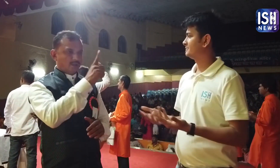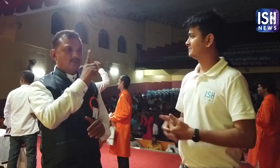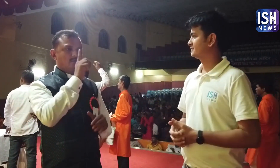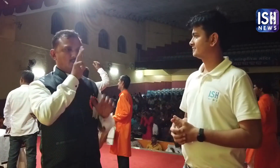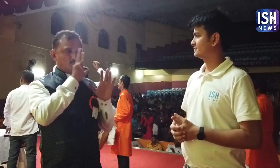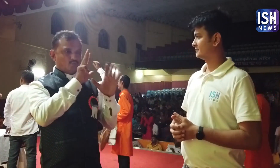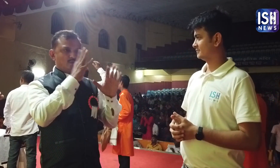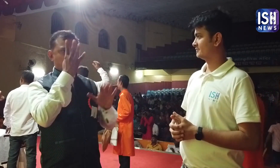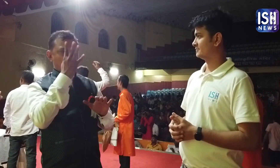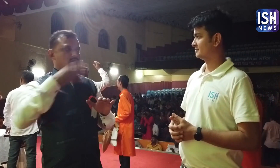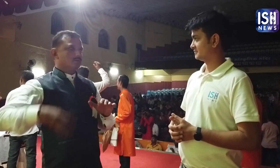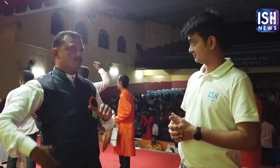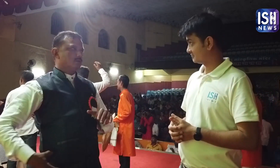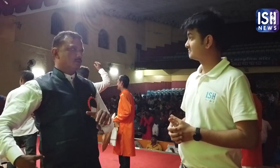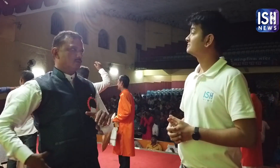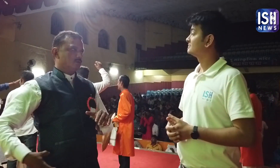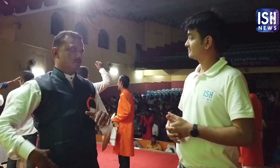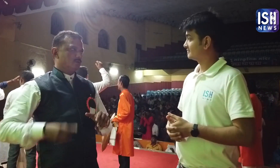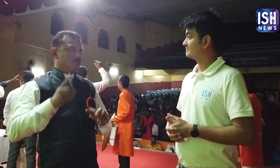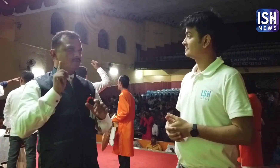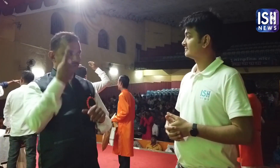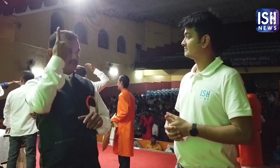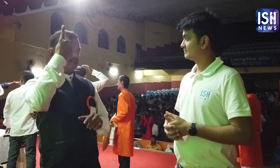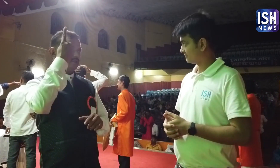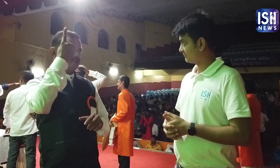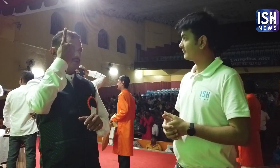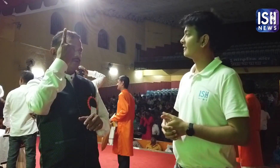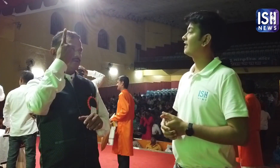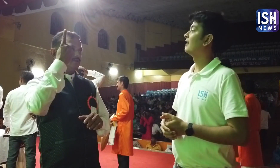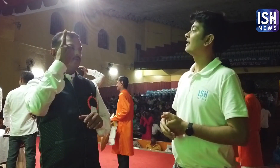It was founded in 1993 by Sachin Mandlik.